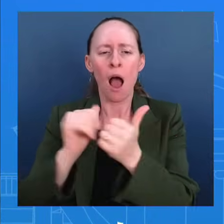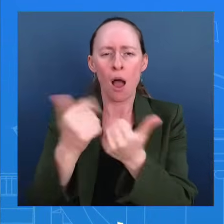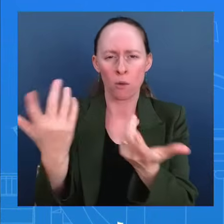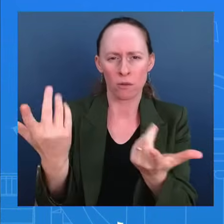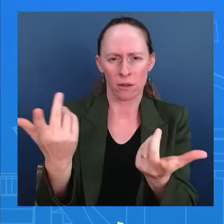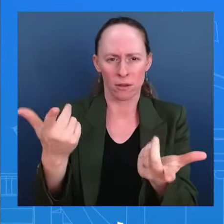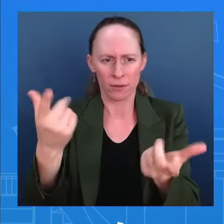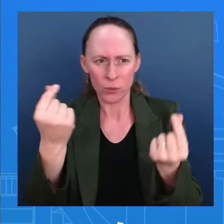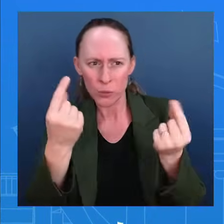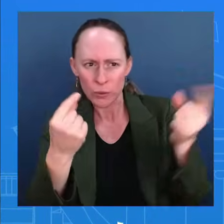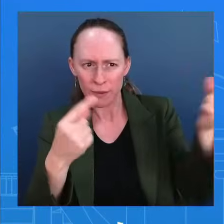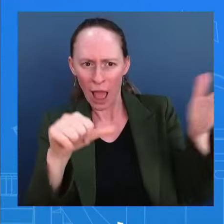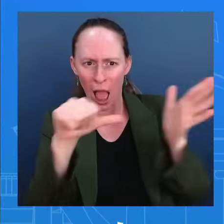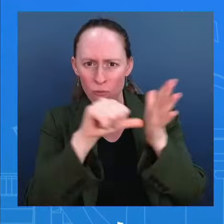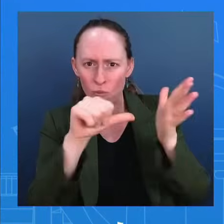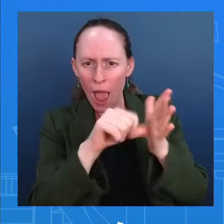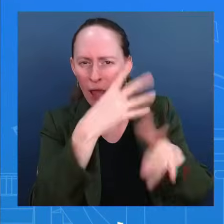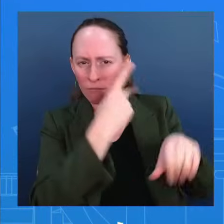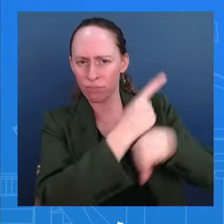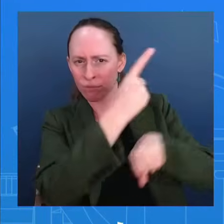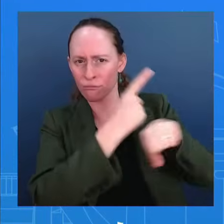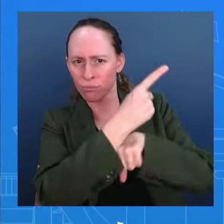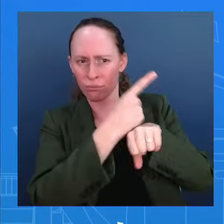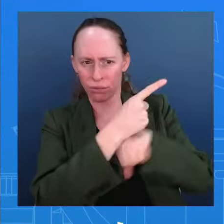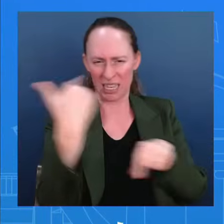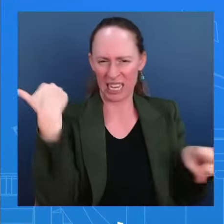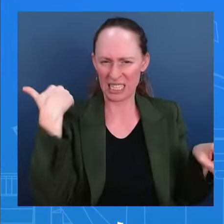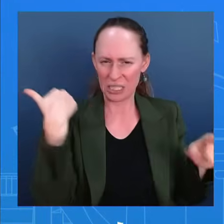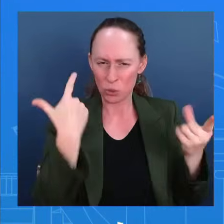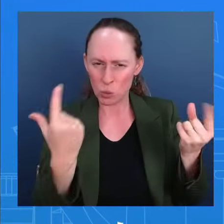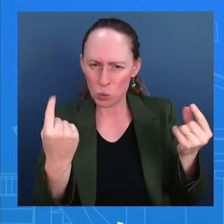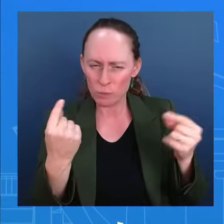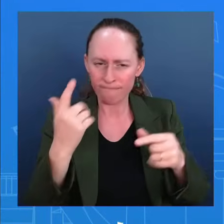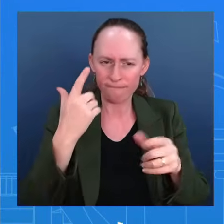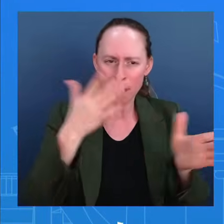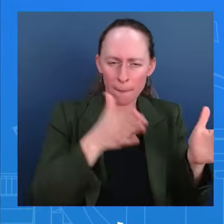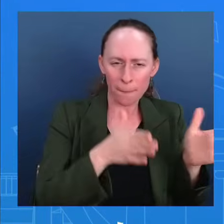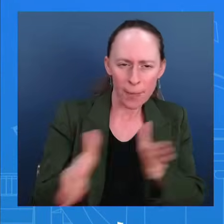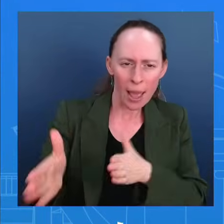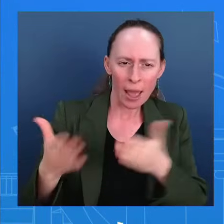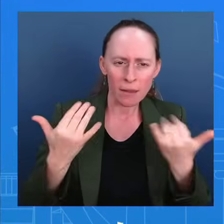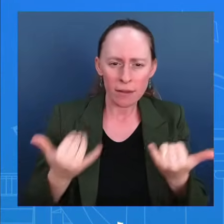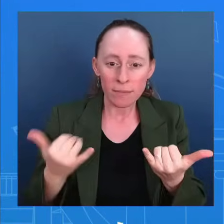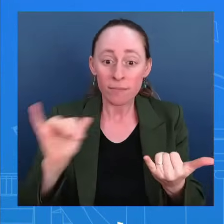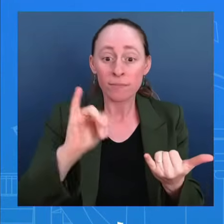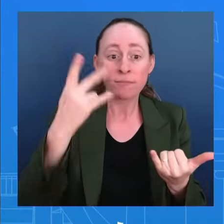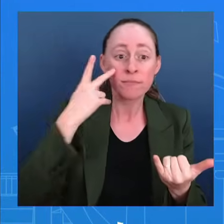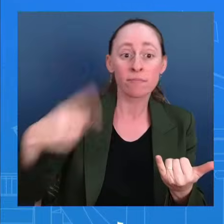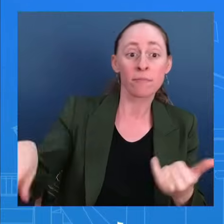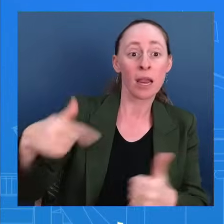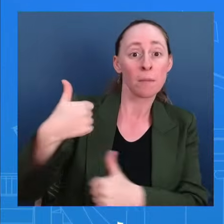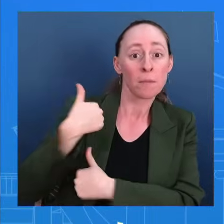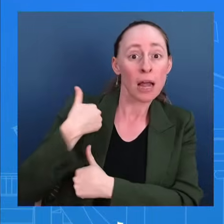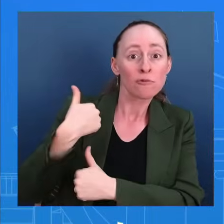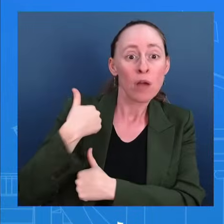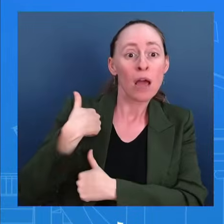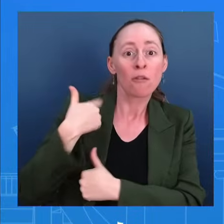You saw what this administration, what this president directed his military to do. And our commitment to Israel's security